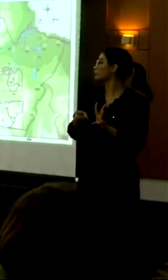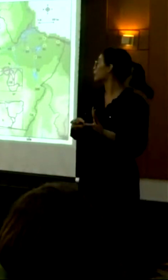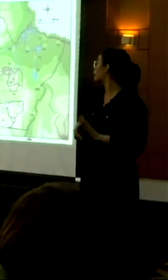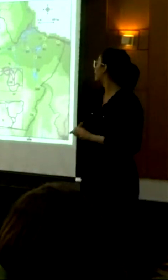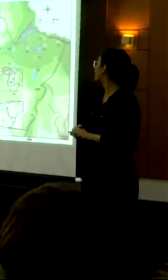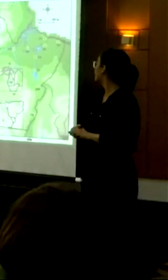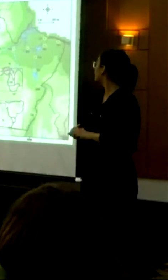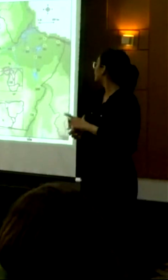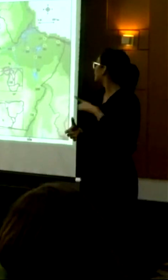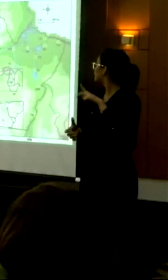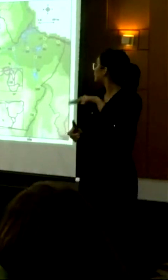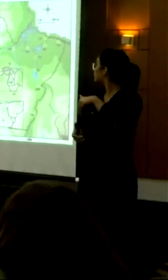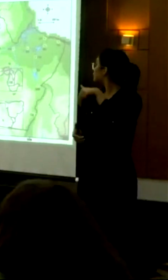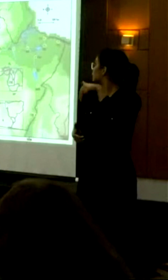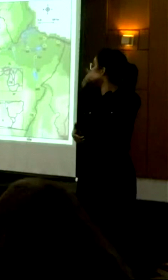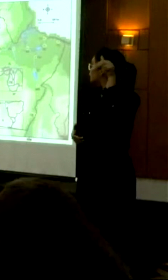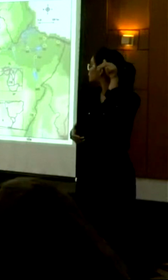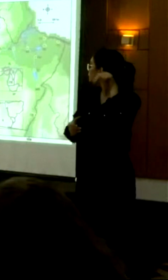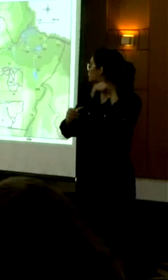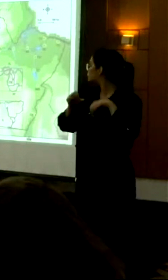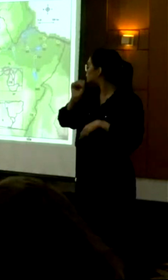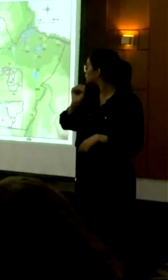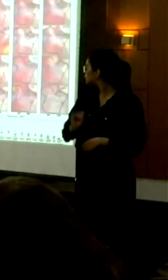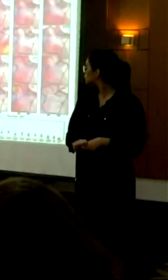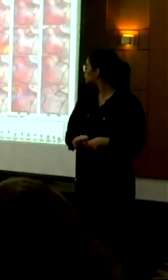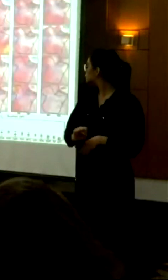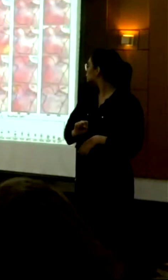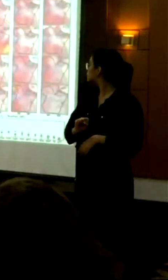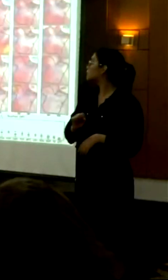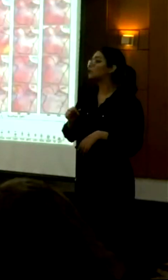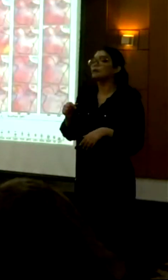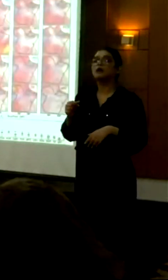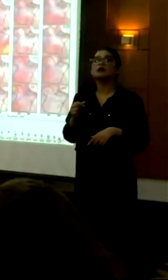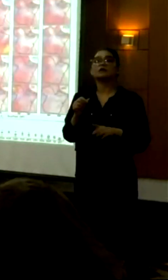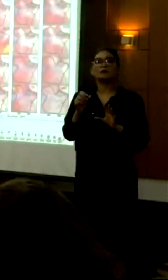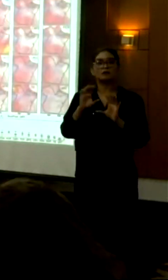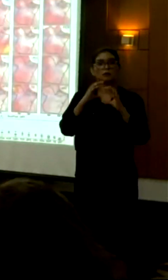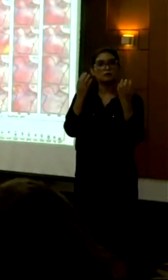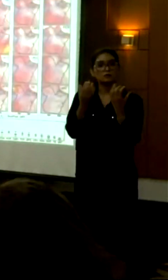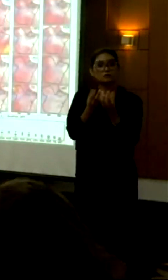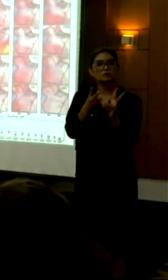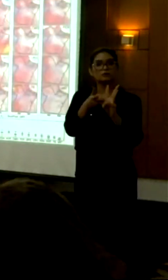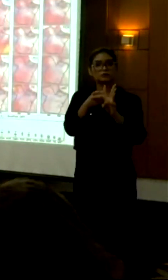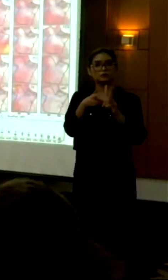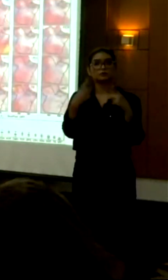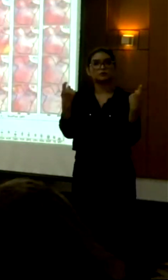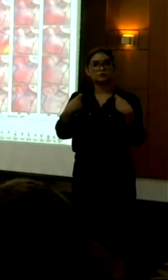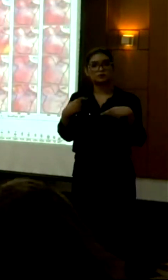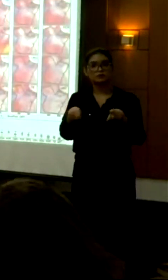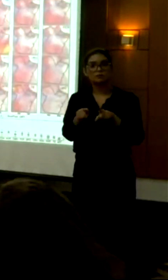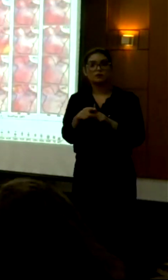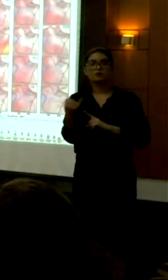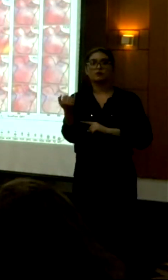indigenous communities also need information in our time. This